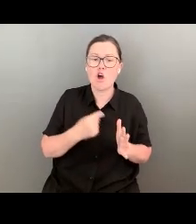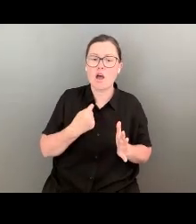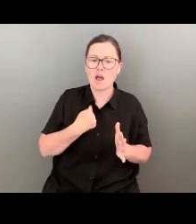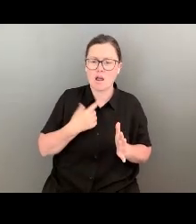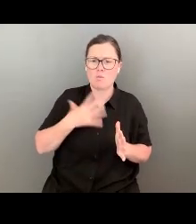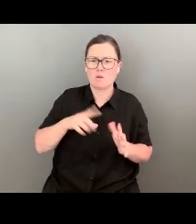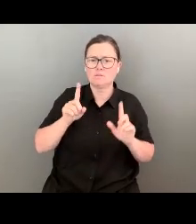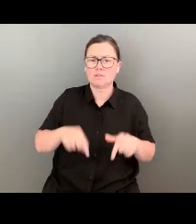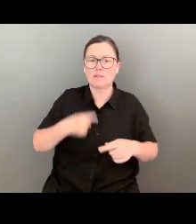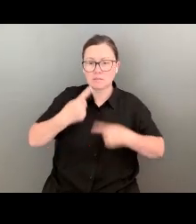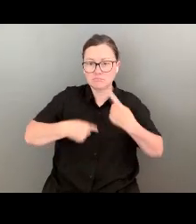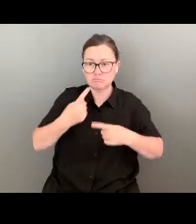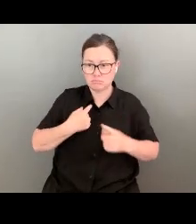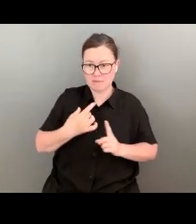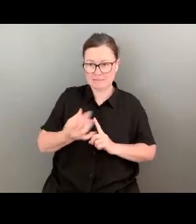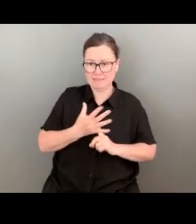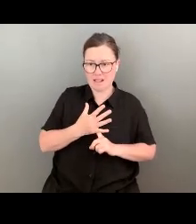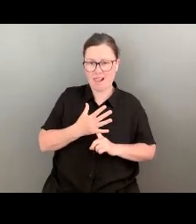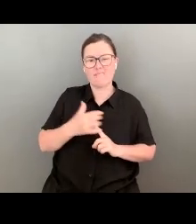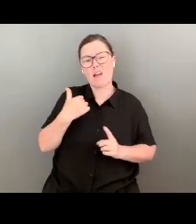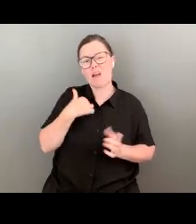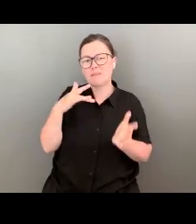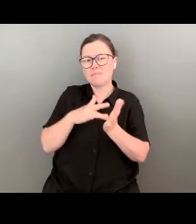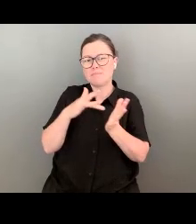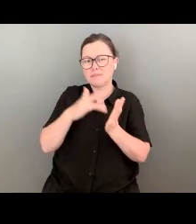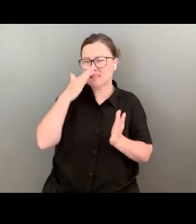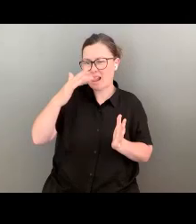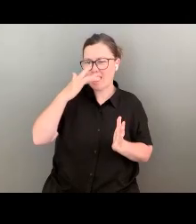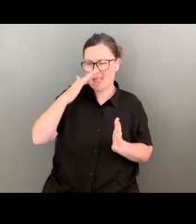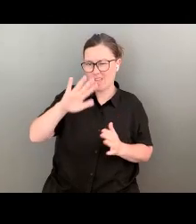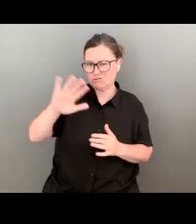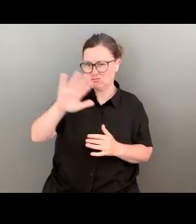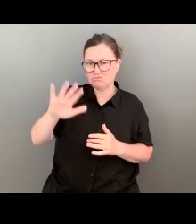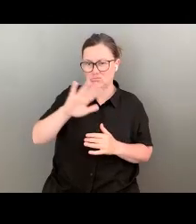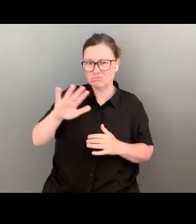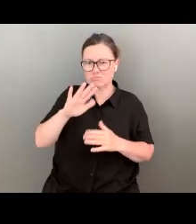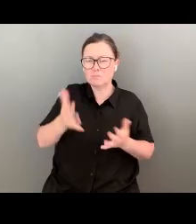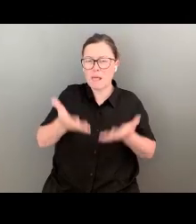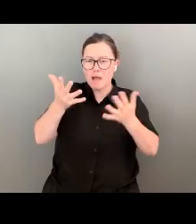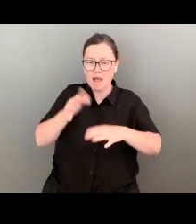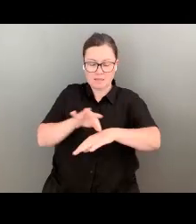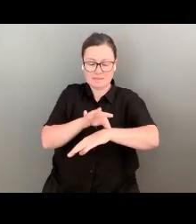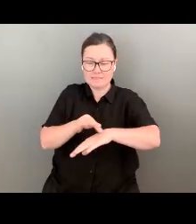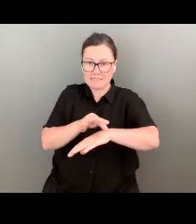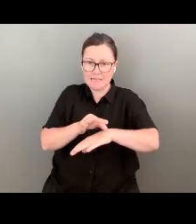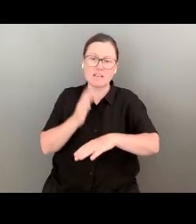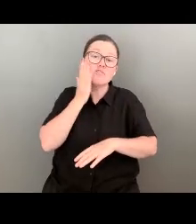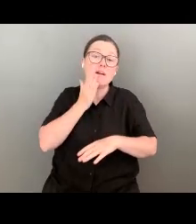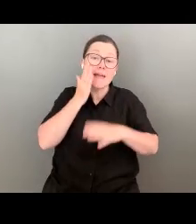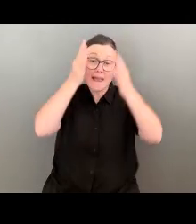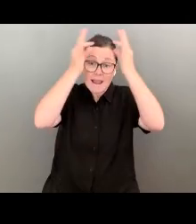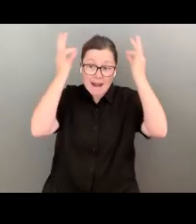I'm a middle aged woman with fair skin and gray hair. I'm wearing glasses and I'm